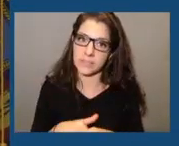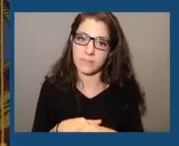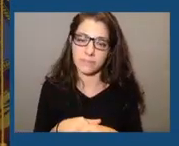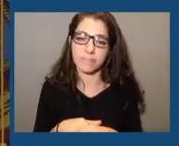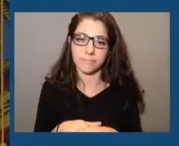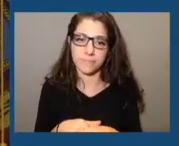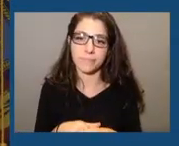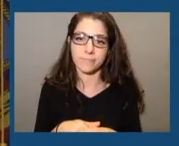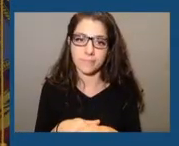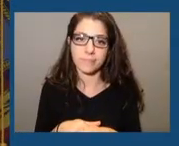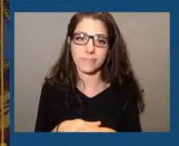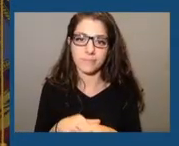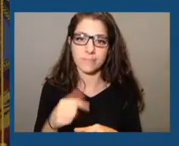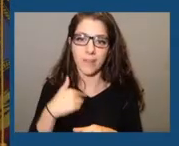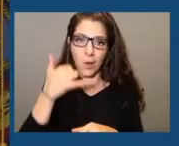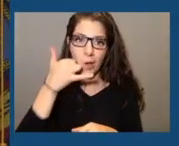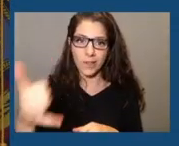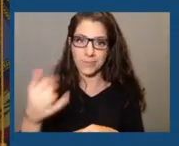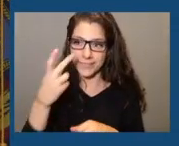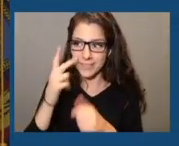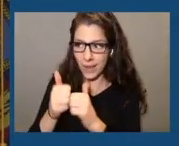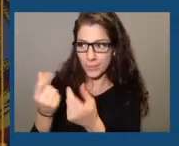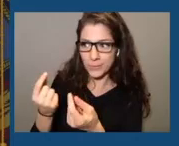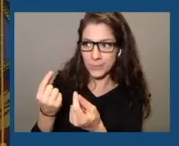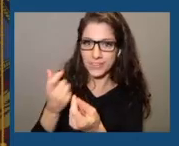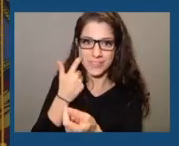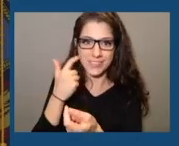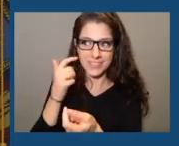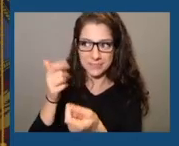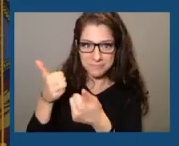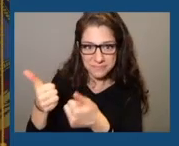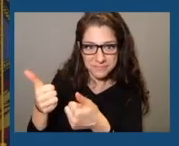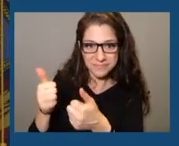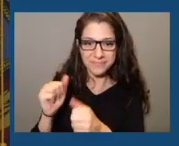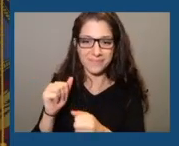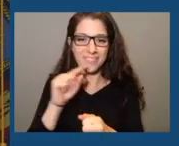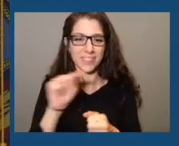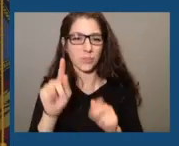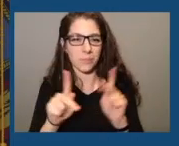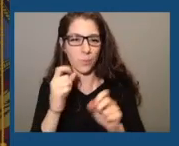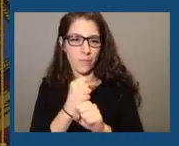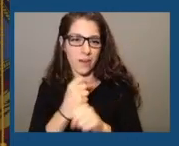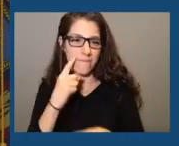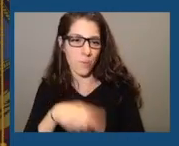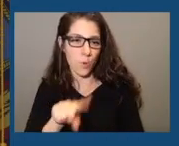I called them to see how she's doing. Not that long ago. Yeah, these are the people we're fighting for and you know this, you know, this